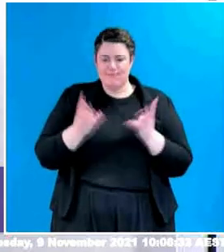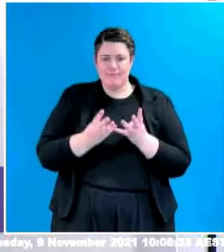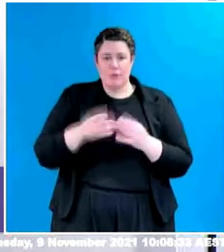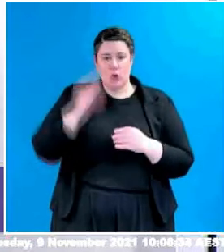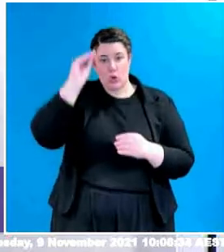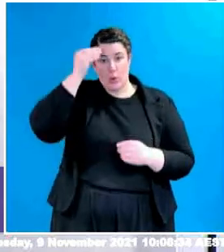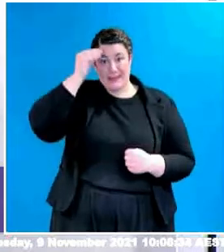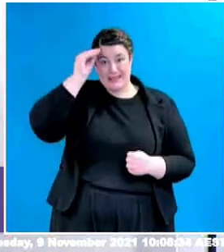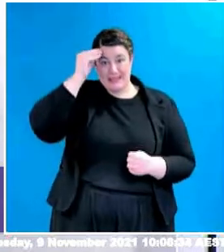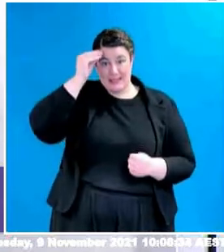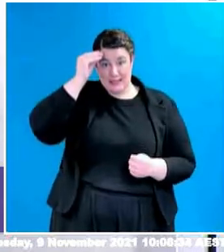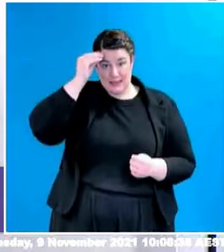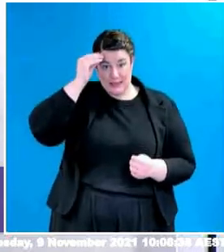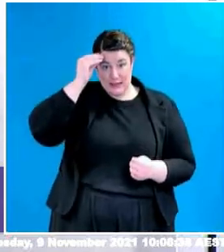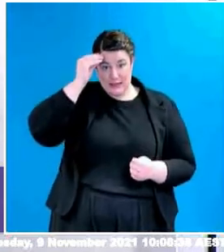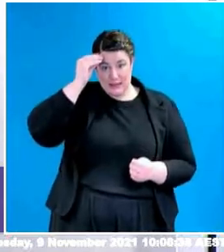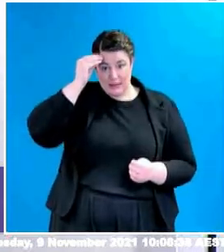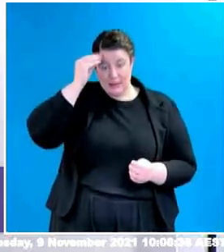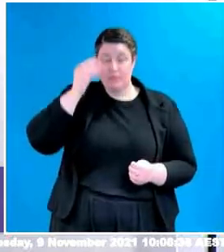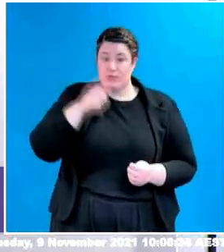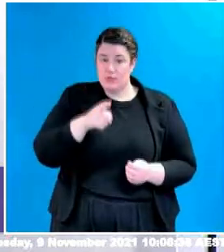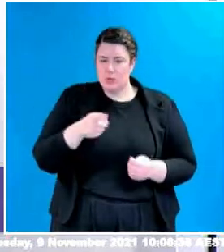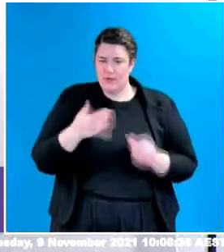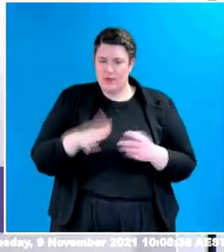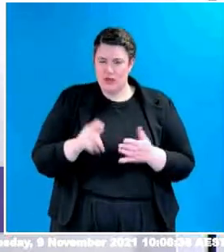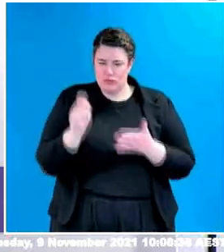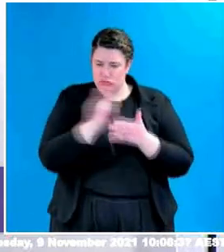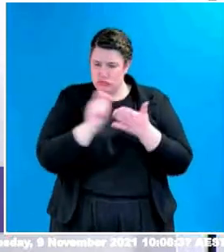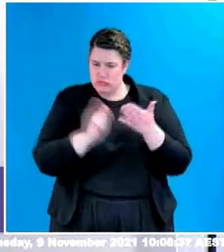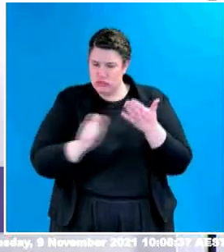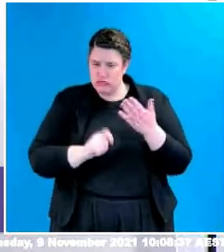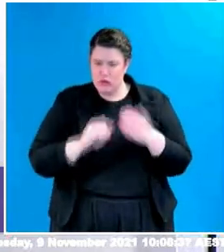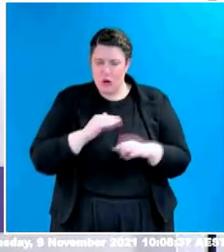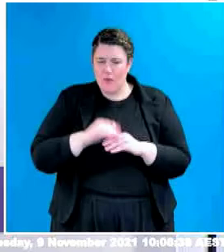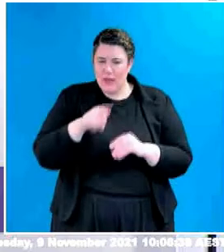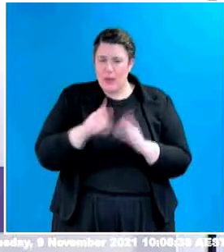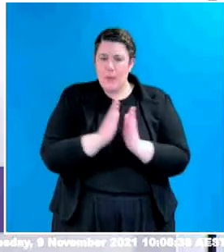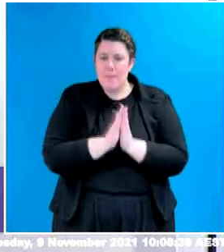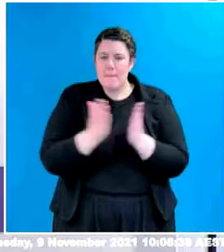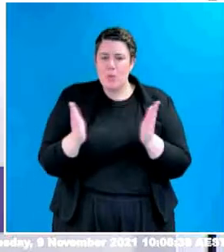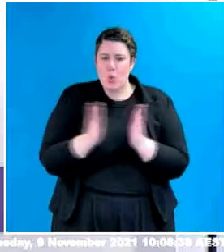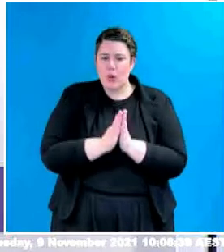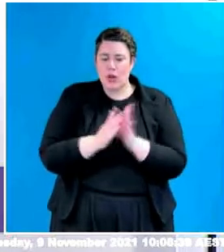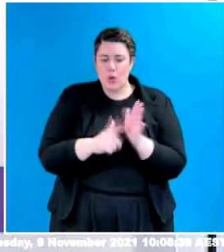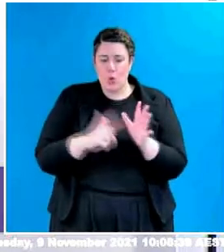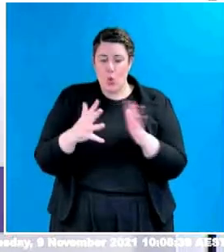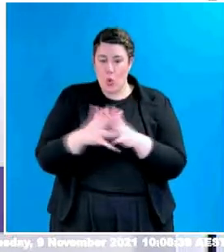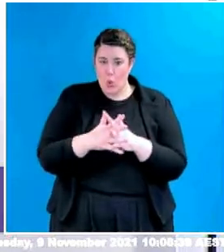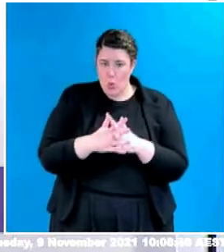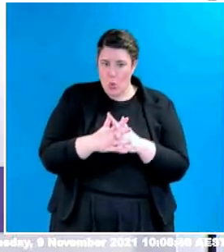presented, you have written about this in the book on Law Making and Human Rights.